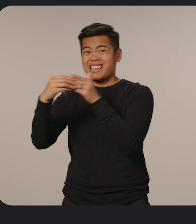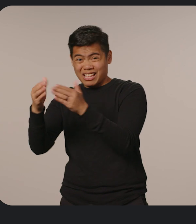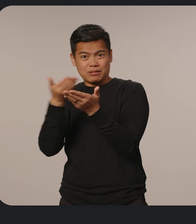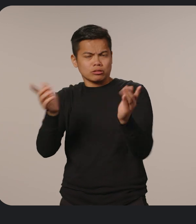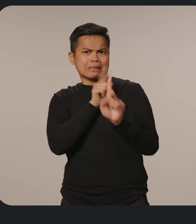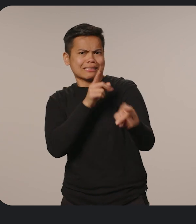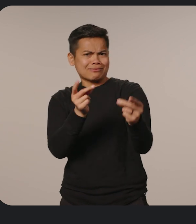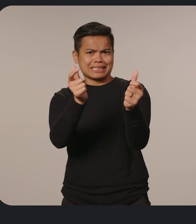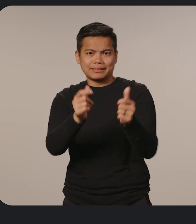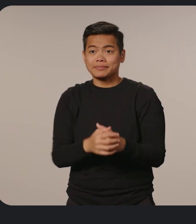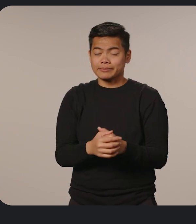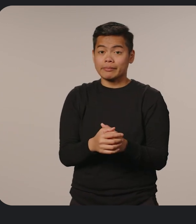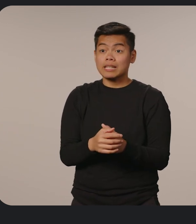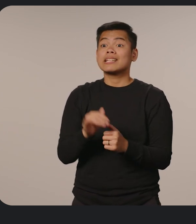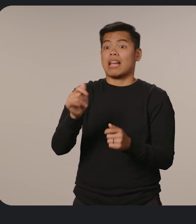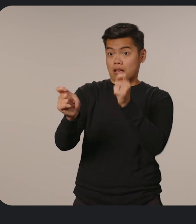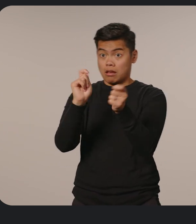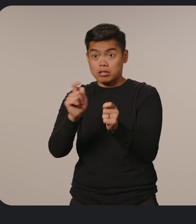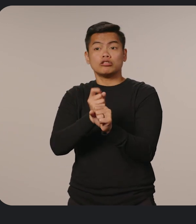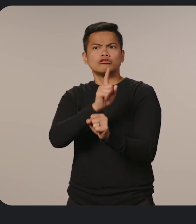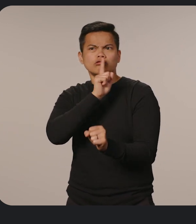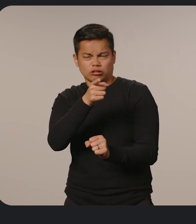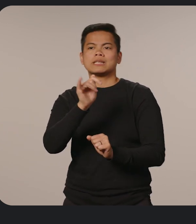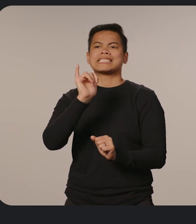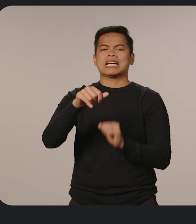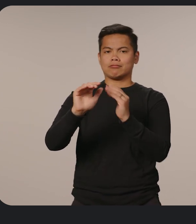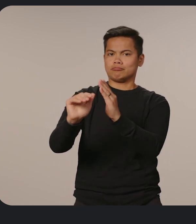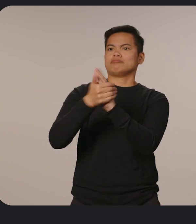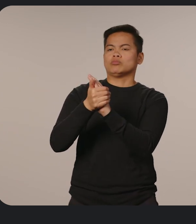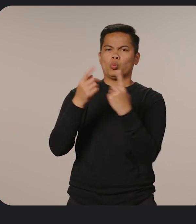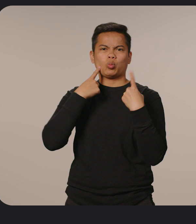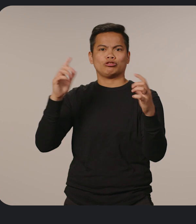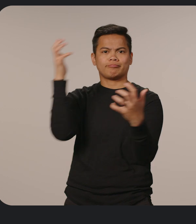there are also a few other fields we can customize to make sure the extension